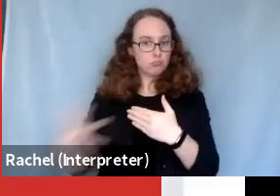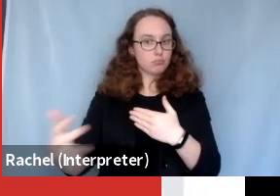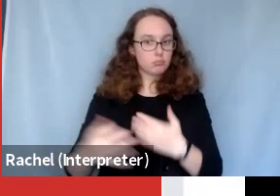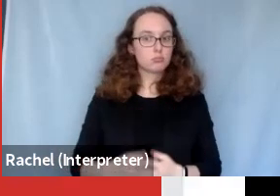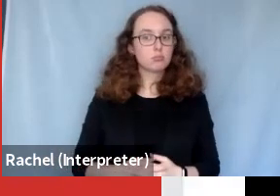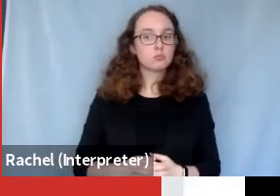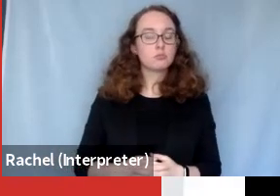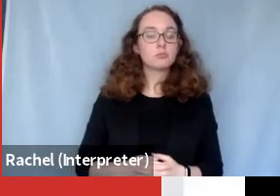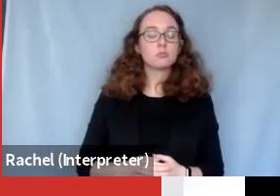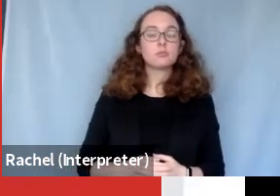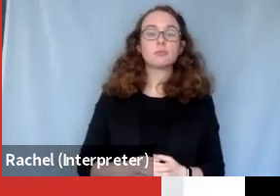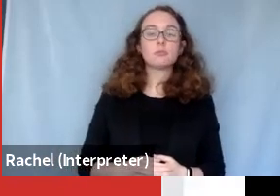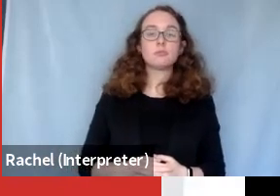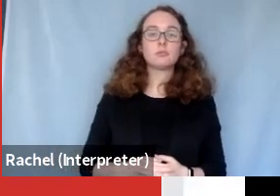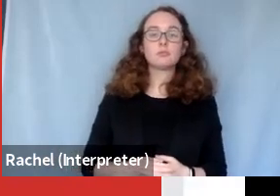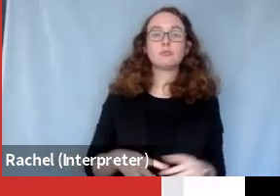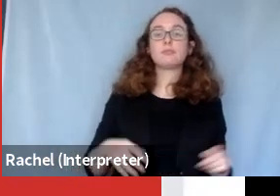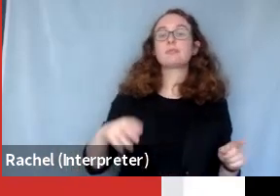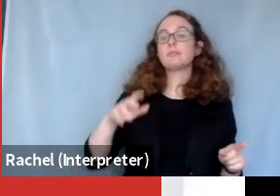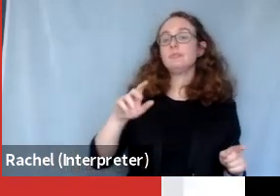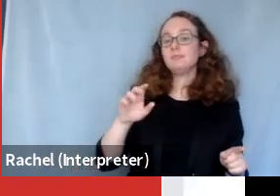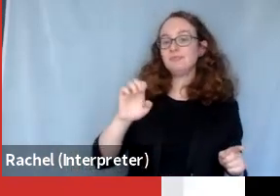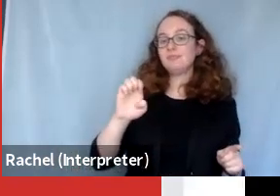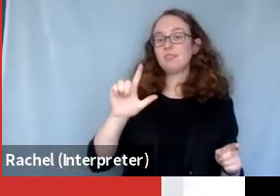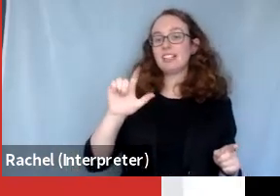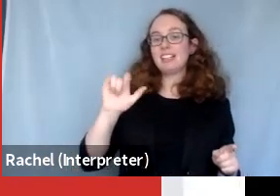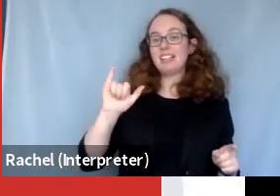Okay so as I mentioned earlier we'll go ahead and post the link to this